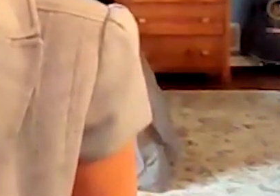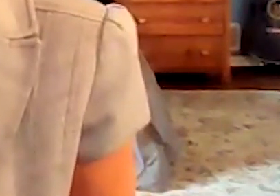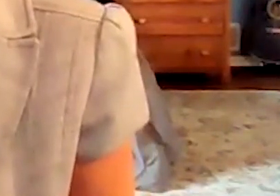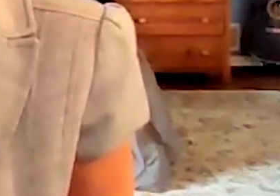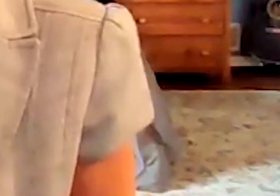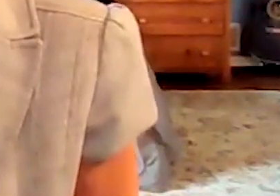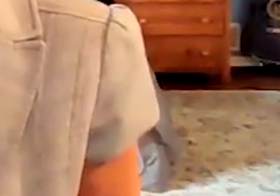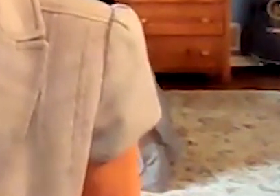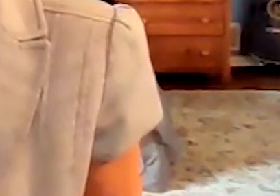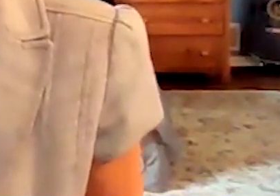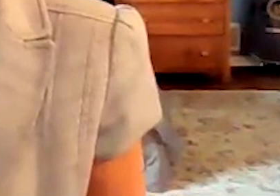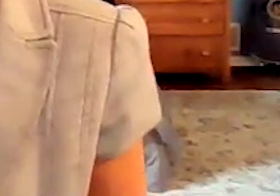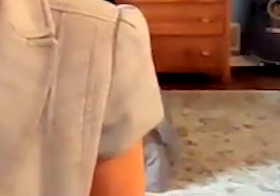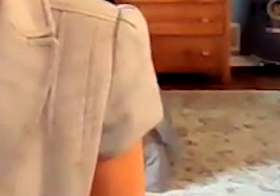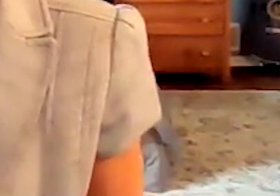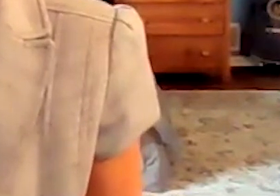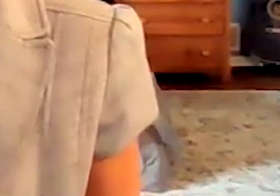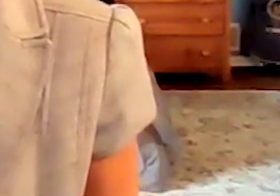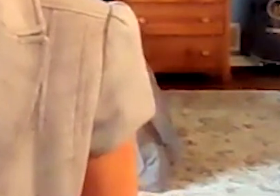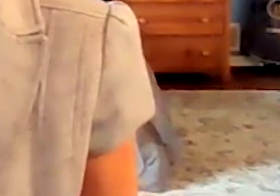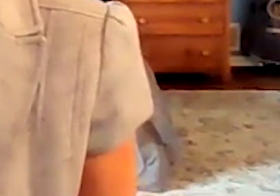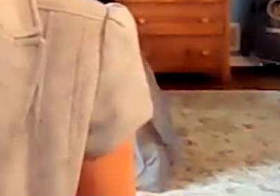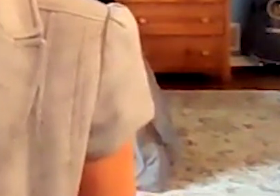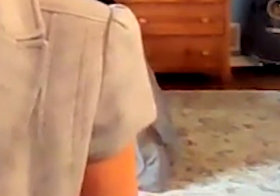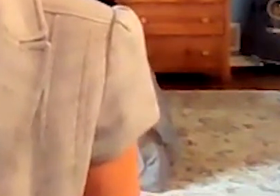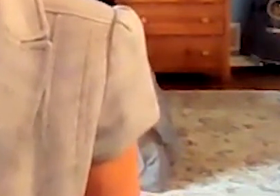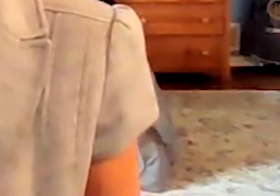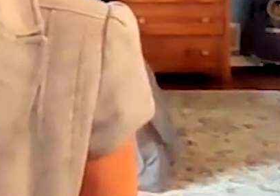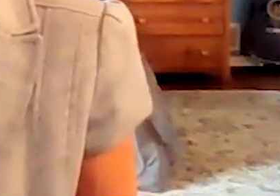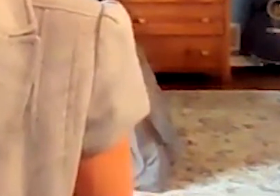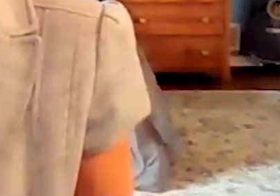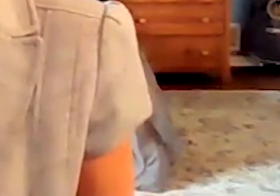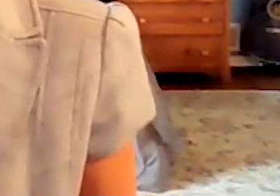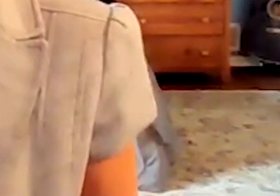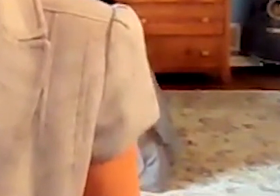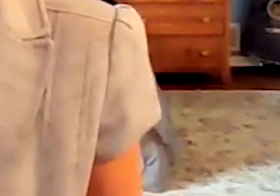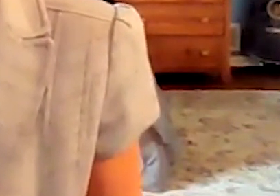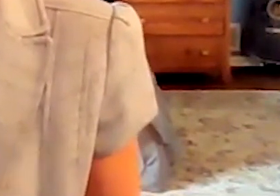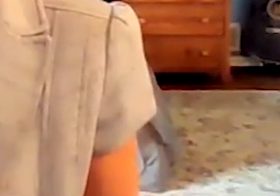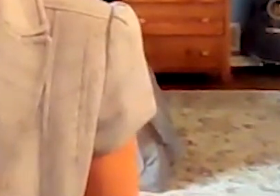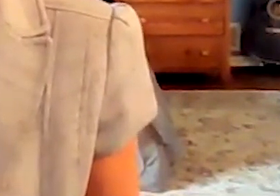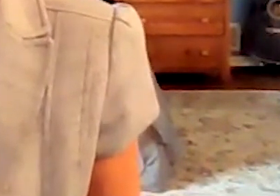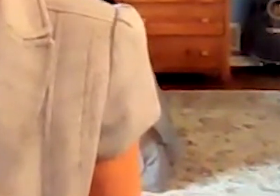students whose family members were serving an active duty in the reserves or in the Delaware